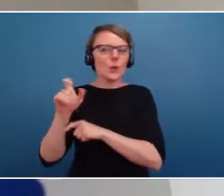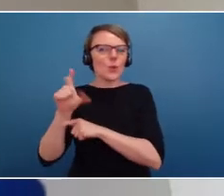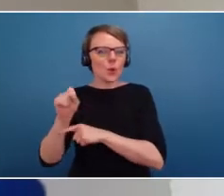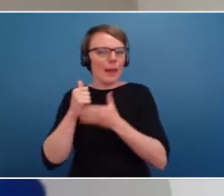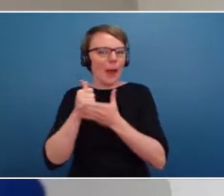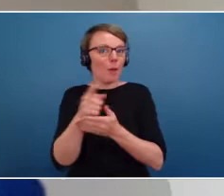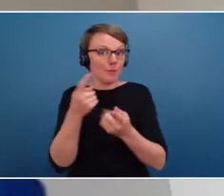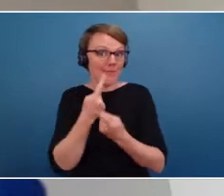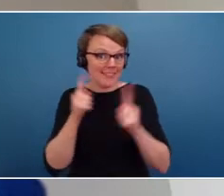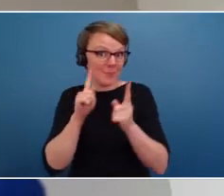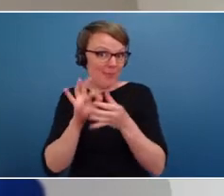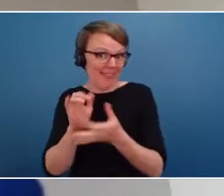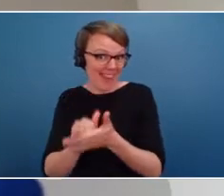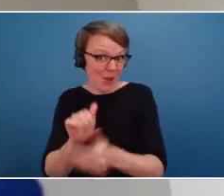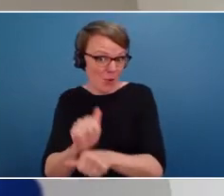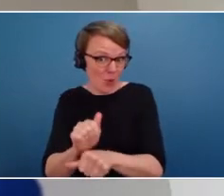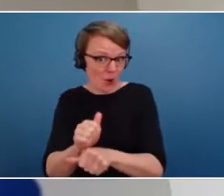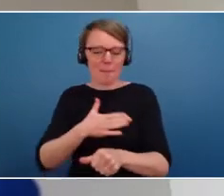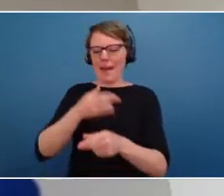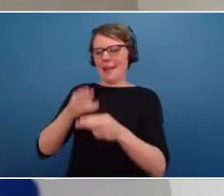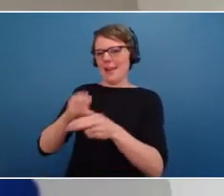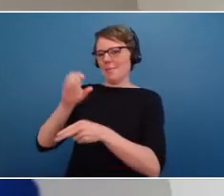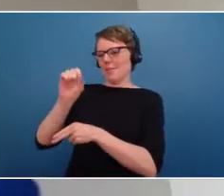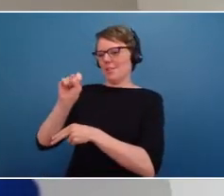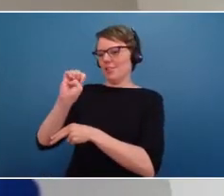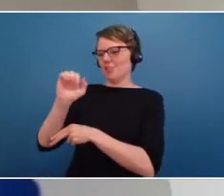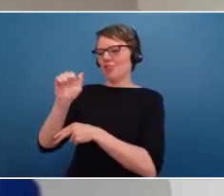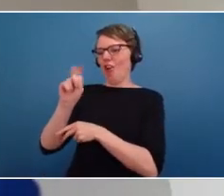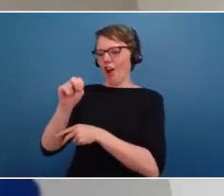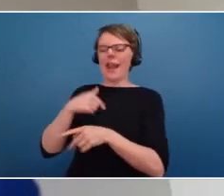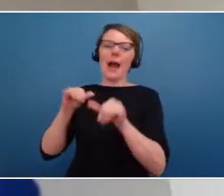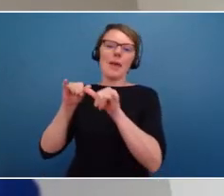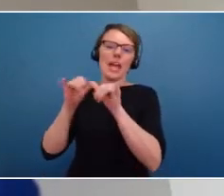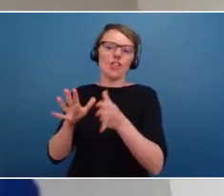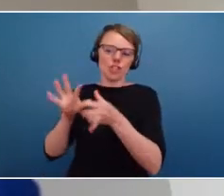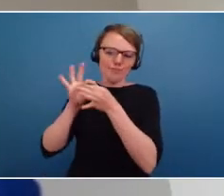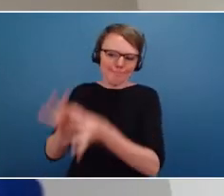I am an escalation engineer on the Microsoft Enterprise Disability Answer Desk where